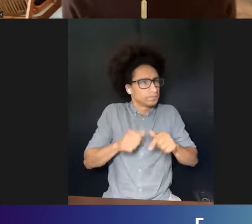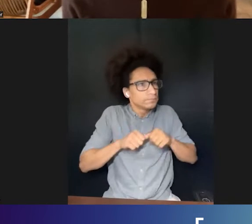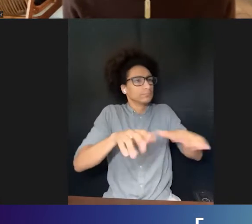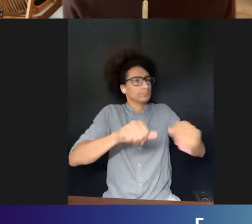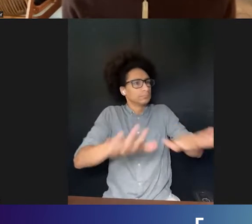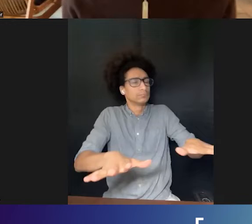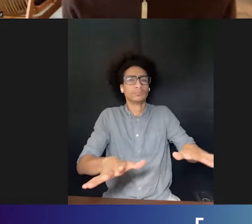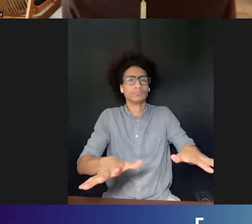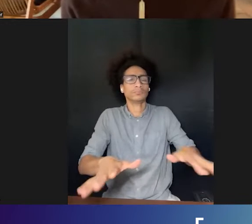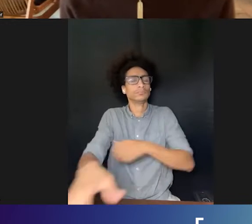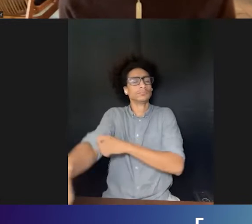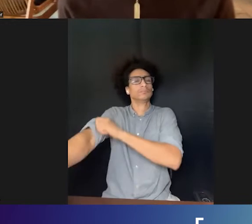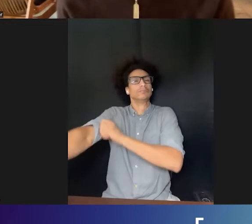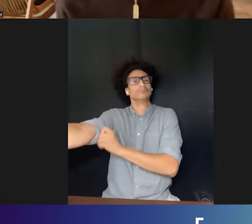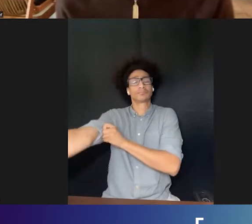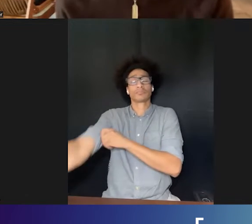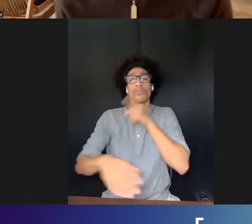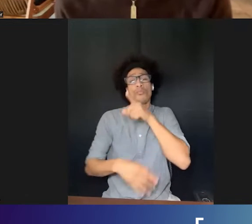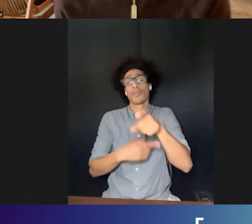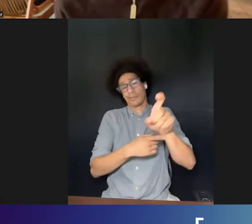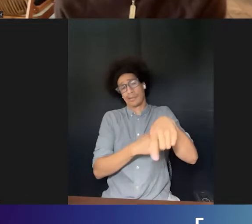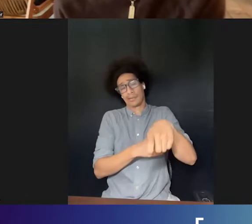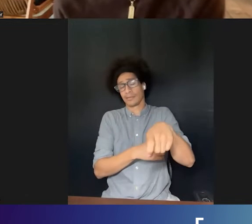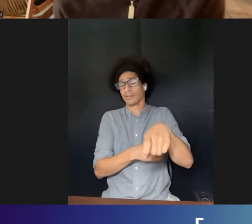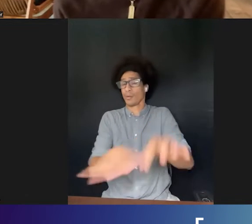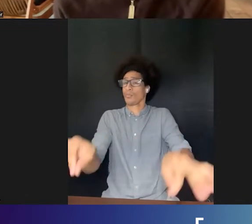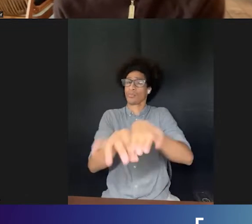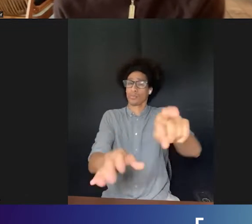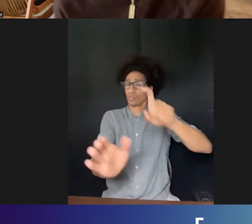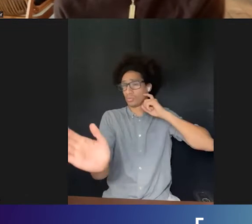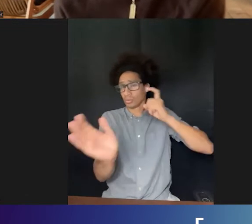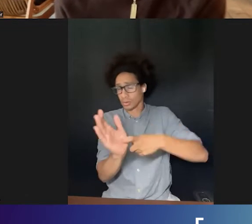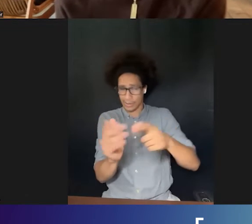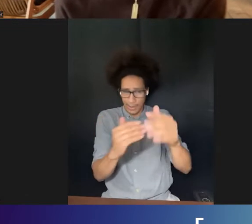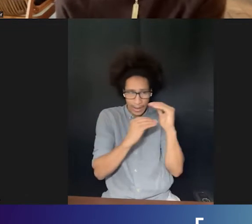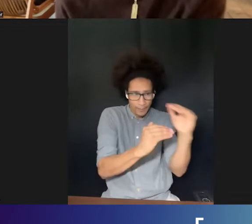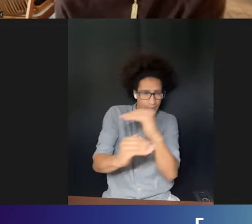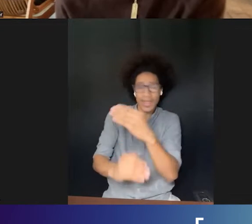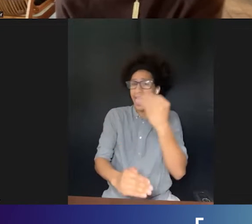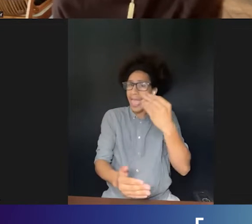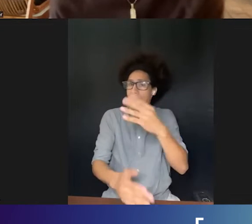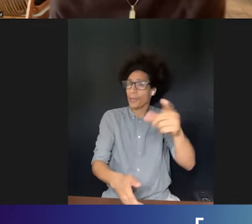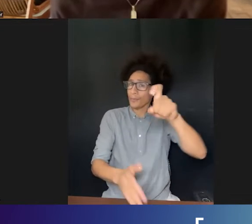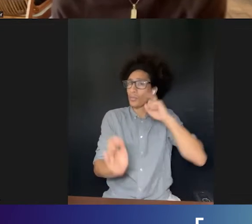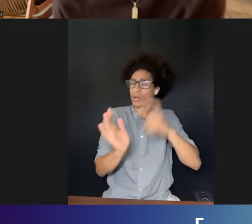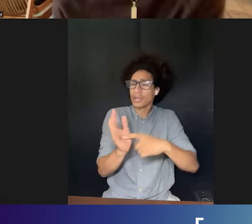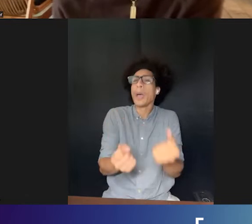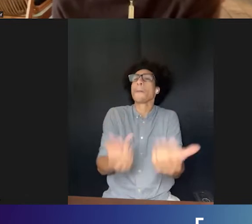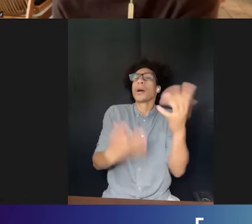there's also a necessity of sort of recognizing the limitations and the desires of your team as far as what that entails at time labor,